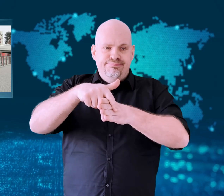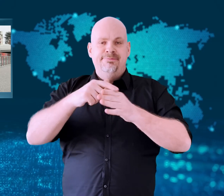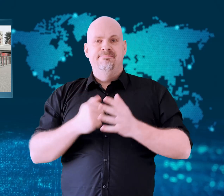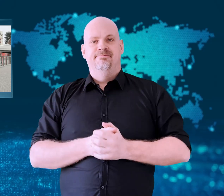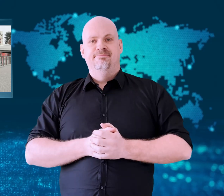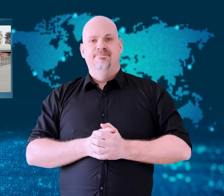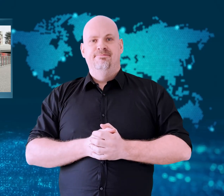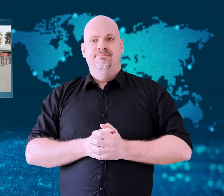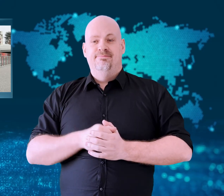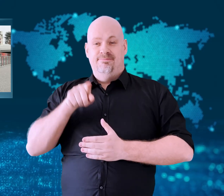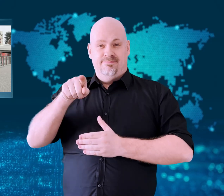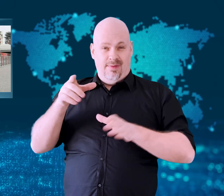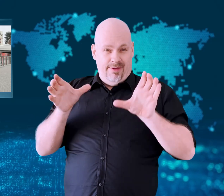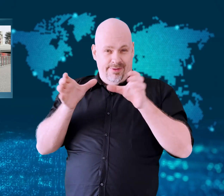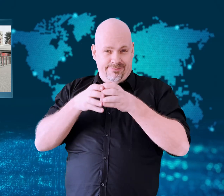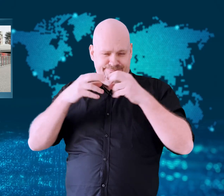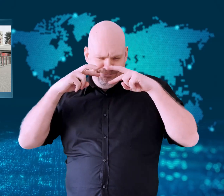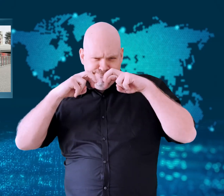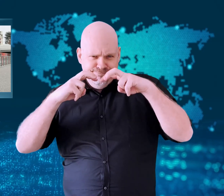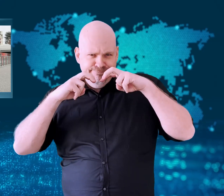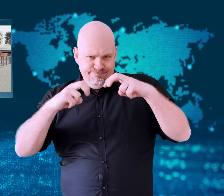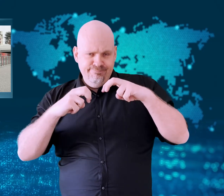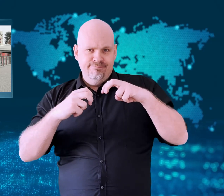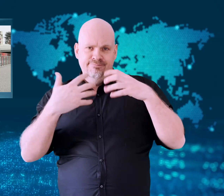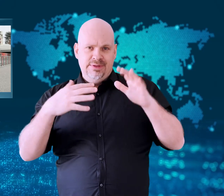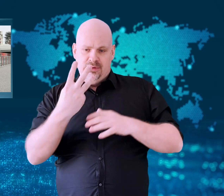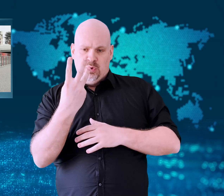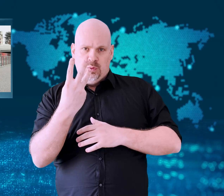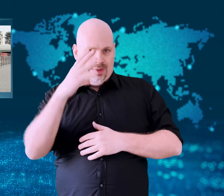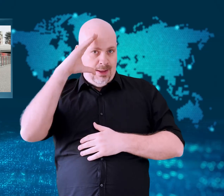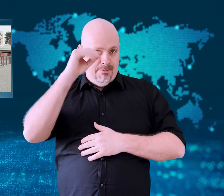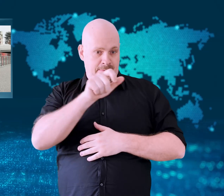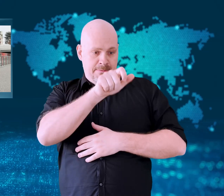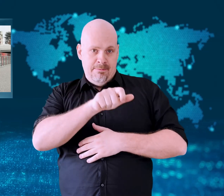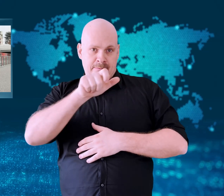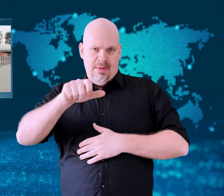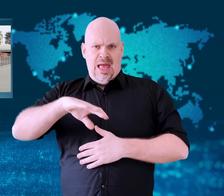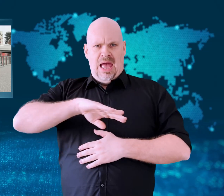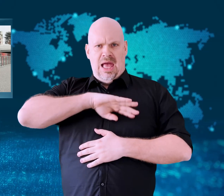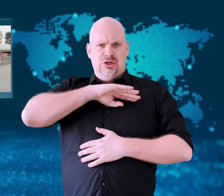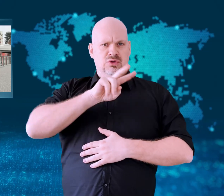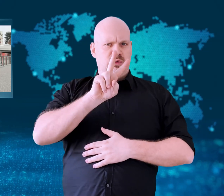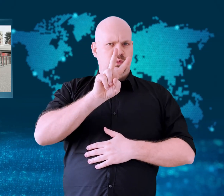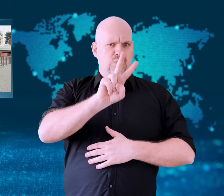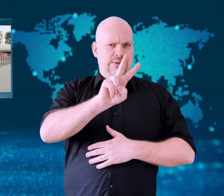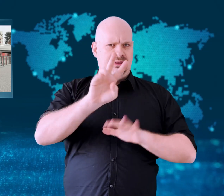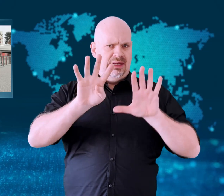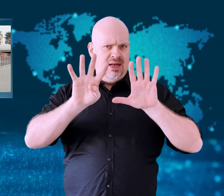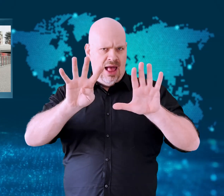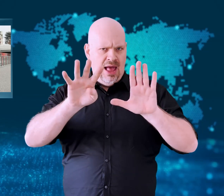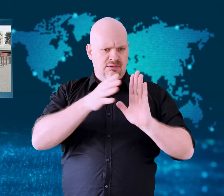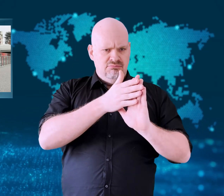receiving electrodes, and after some training,